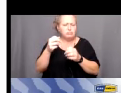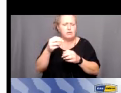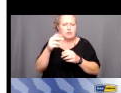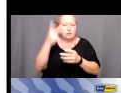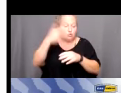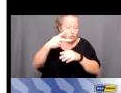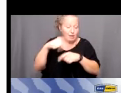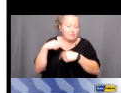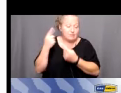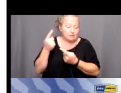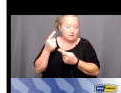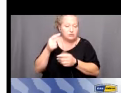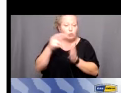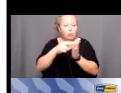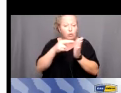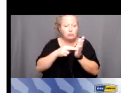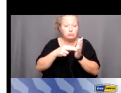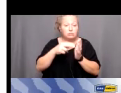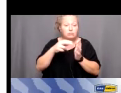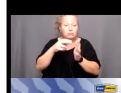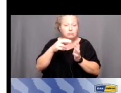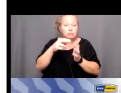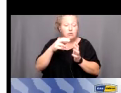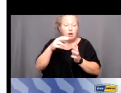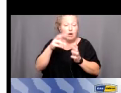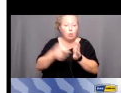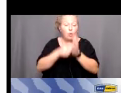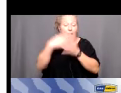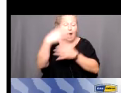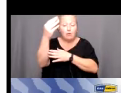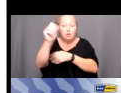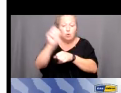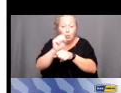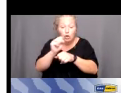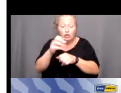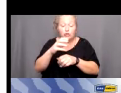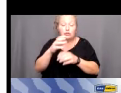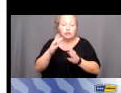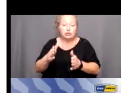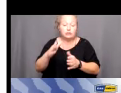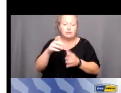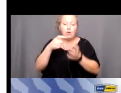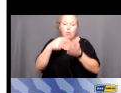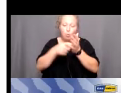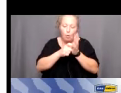The regulation requires for outdoor workers, the employer provide water shade, rest breaks, and training.